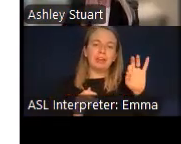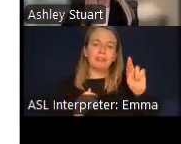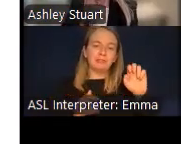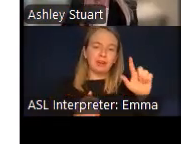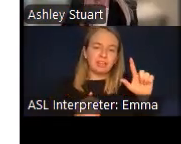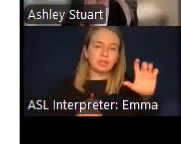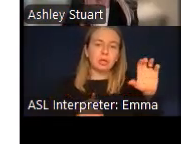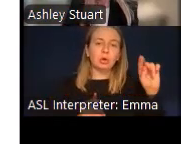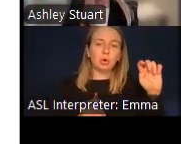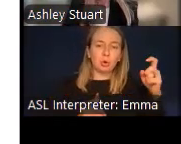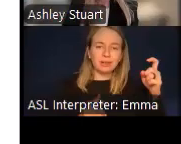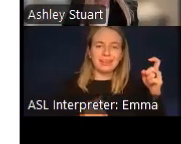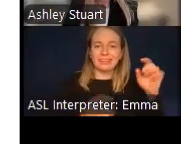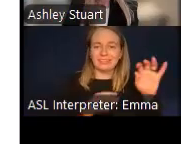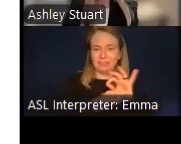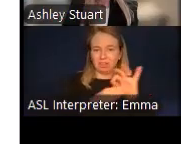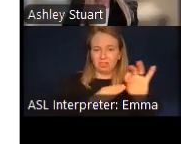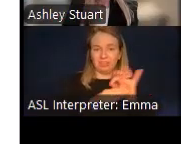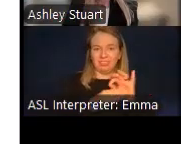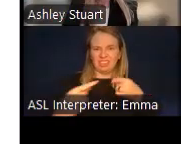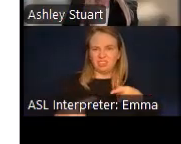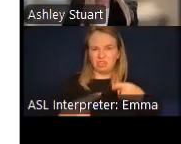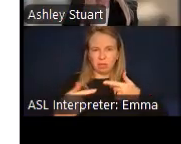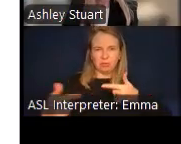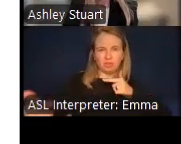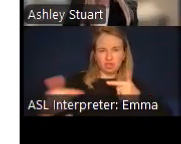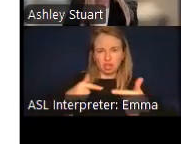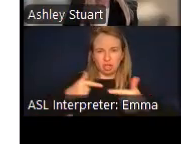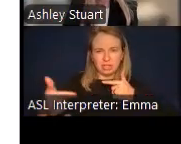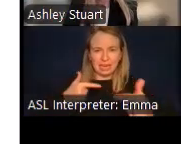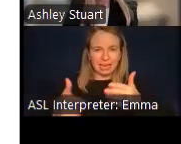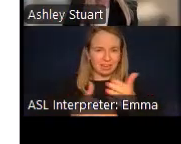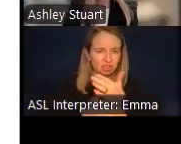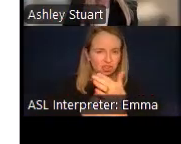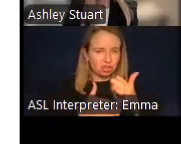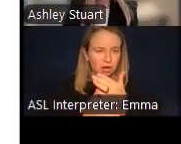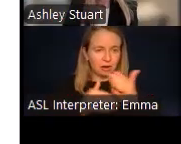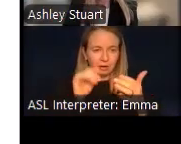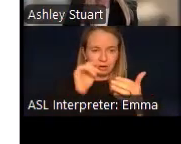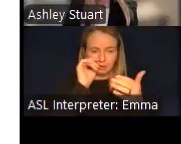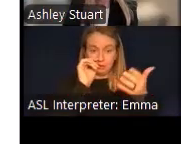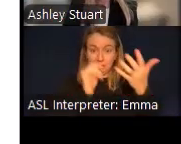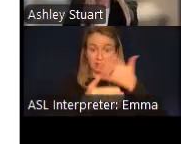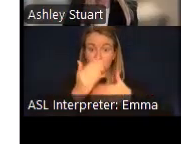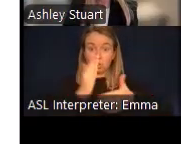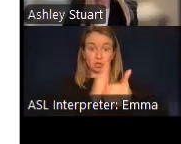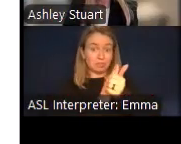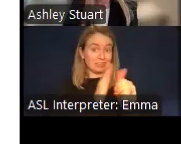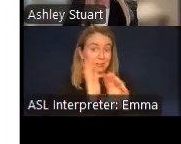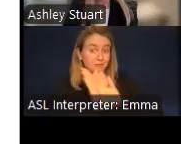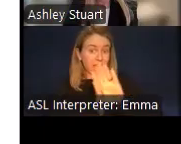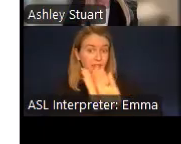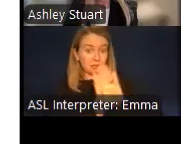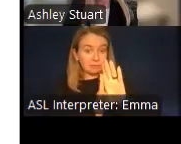they have difficulty with, turn taking and sharing, again, social skill development around that is still actively